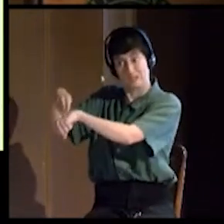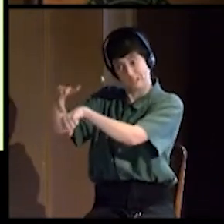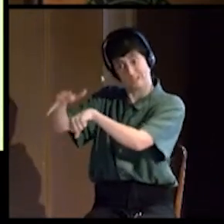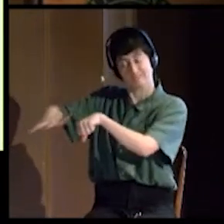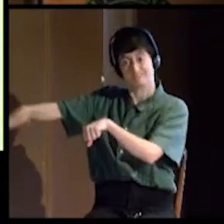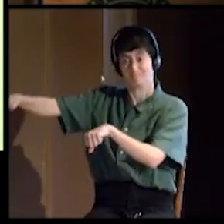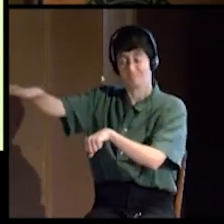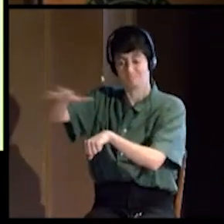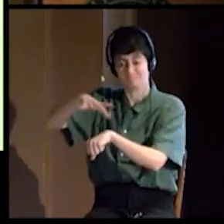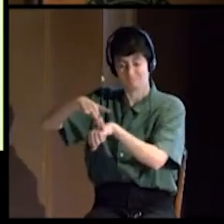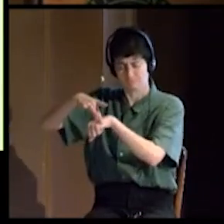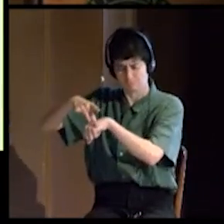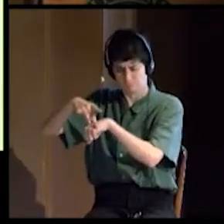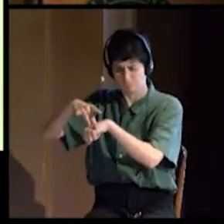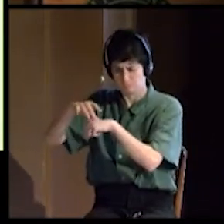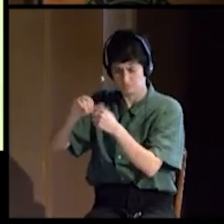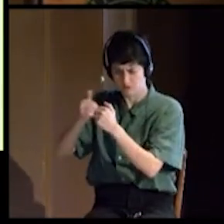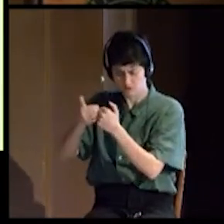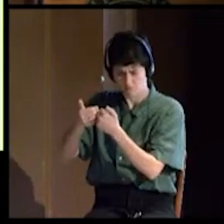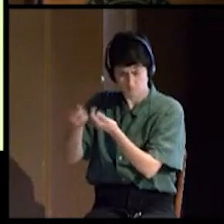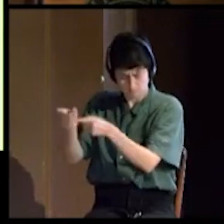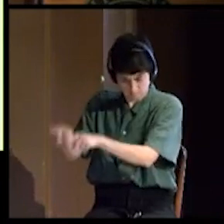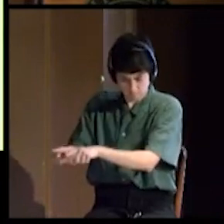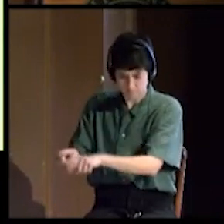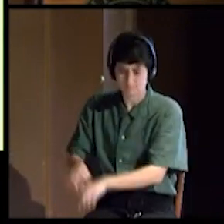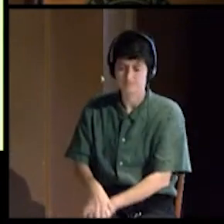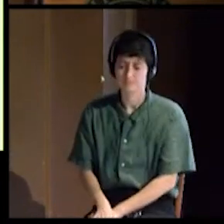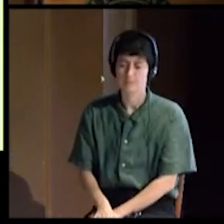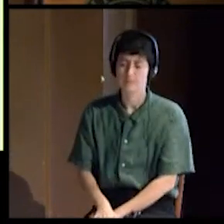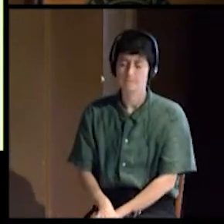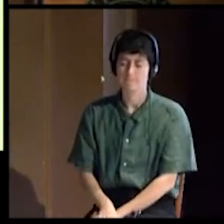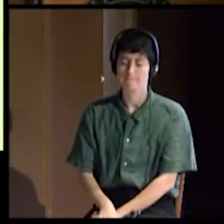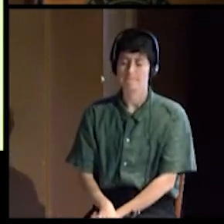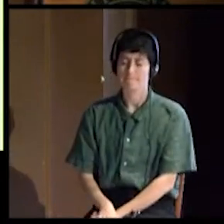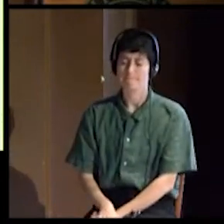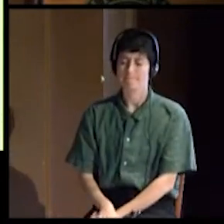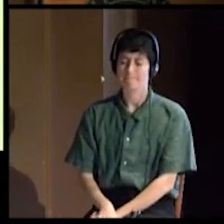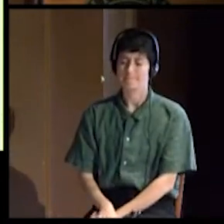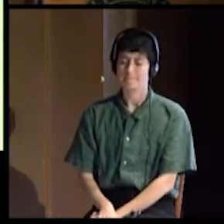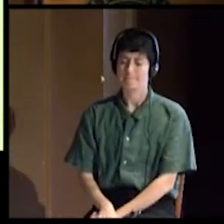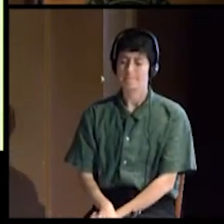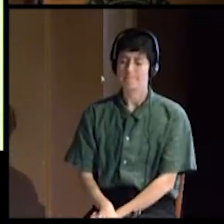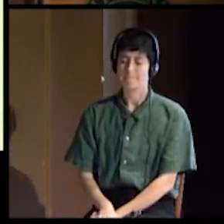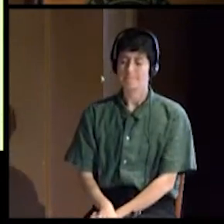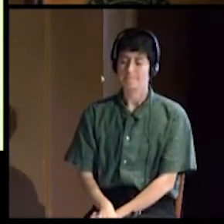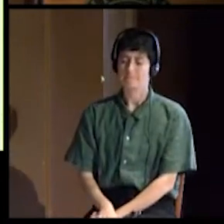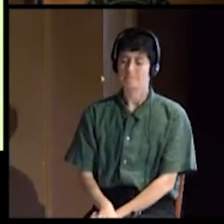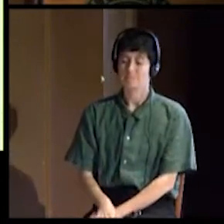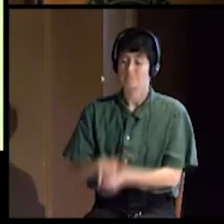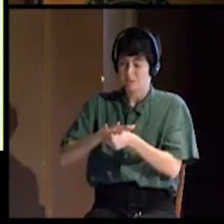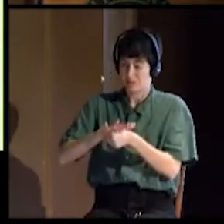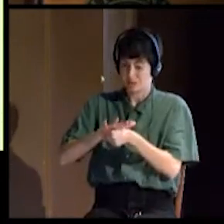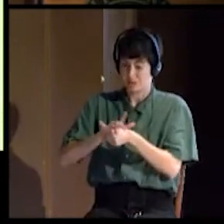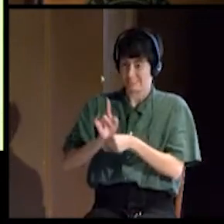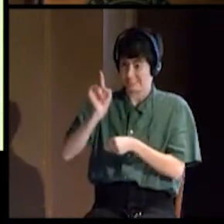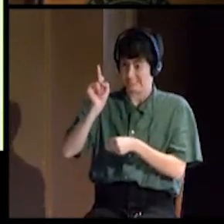So here's what it looks like. If you increase, if you go to higher and higher pressures, you lose your bubbles,